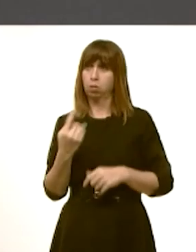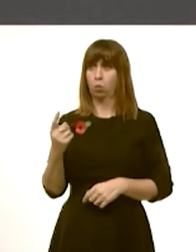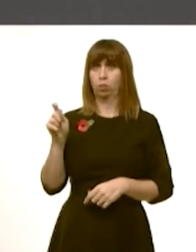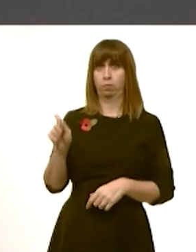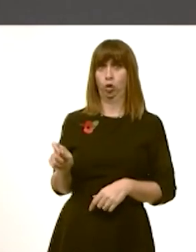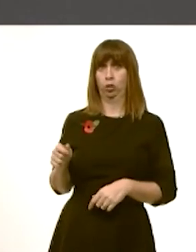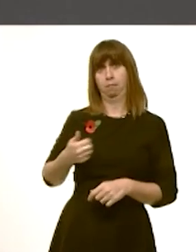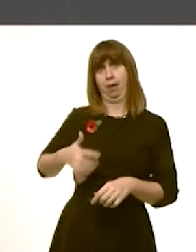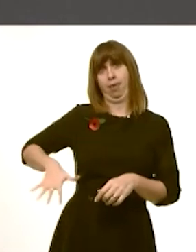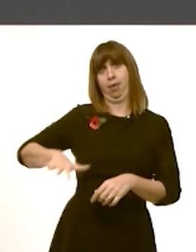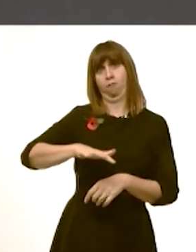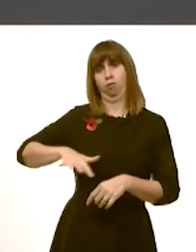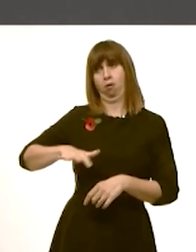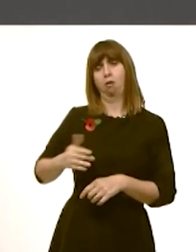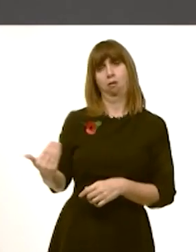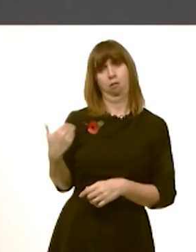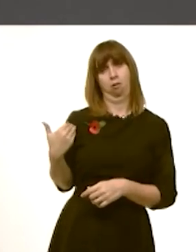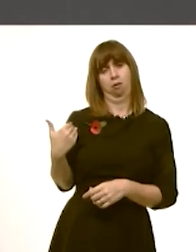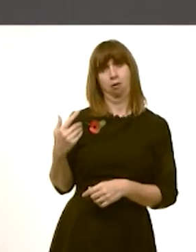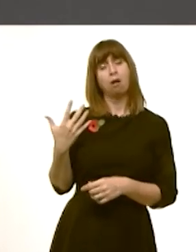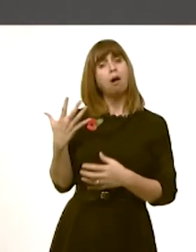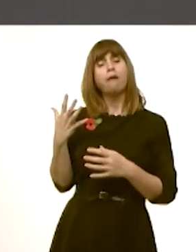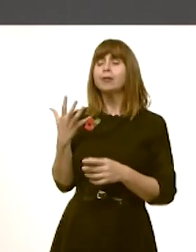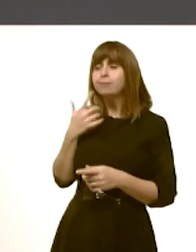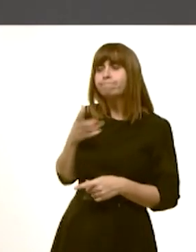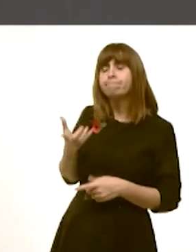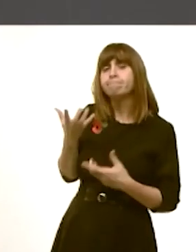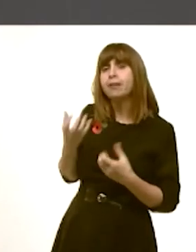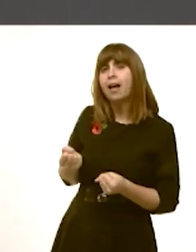wrth gwrsóa oedd wedi ei diagnosio efo parathyroid ym Medi 2013.